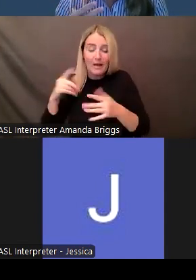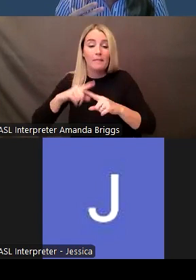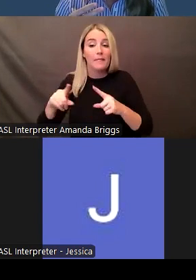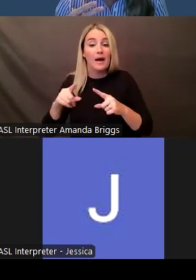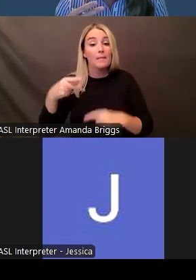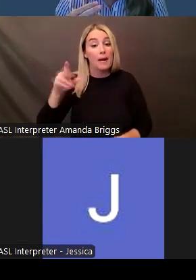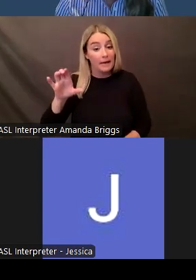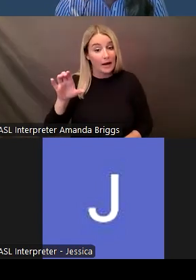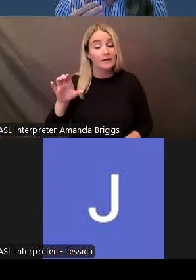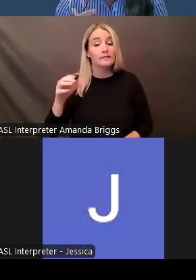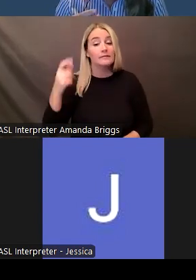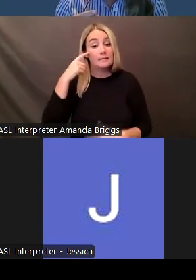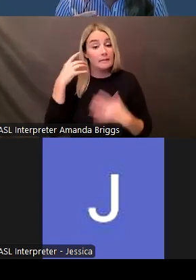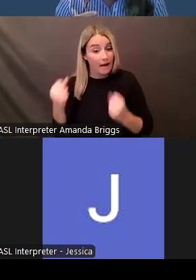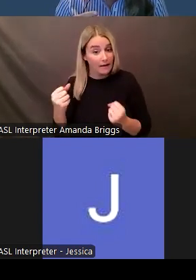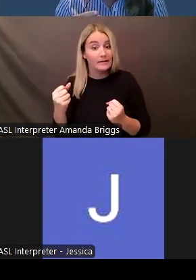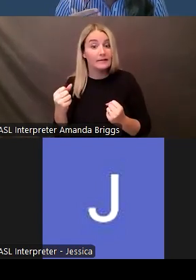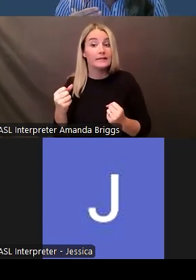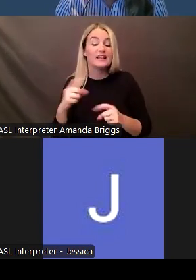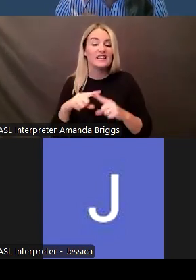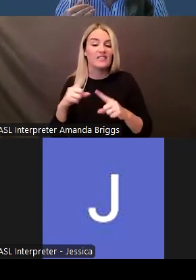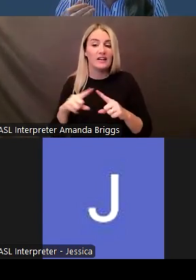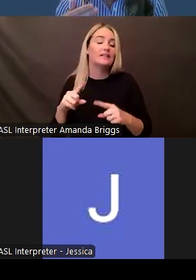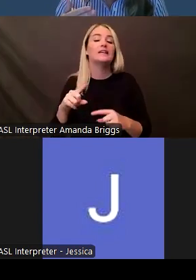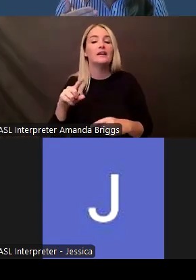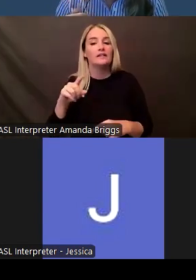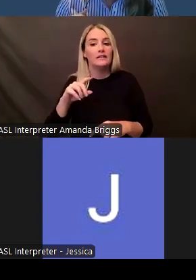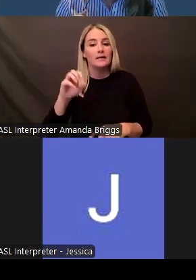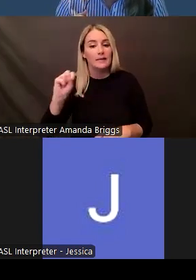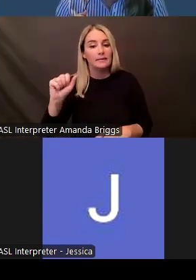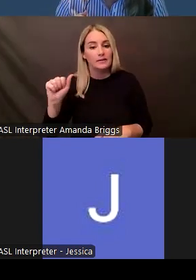mental health services, and substance use disorder services will not have a copay.